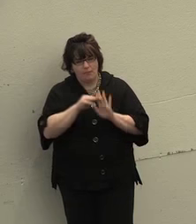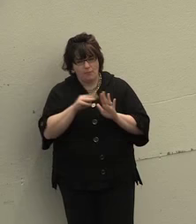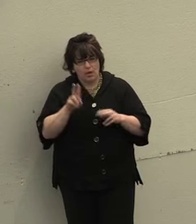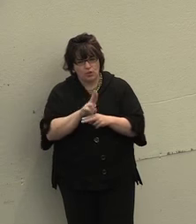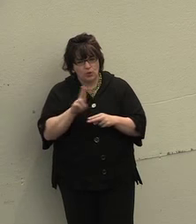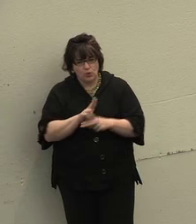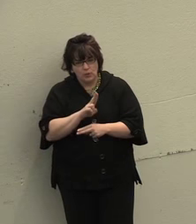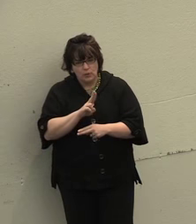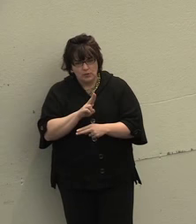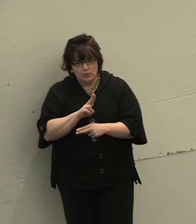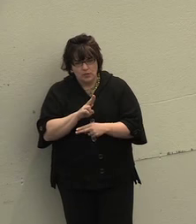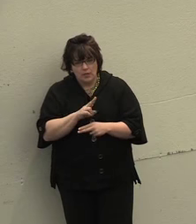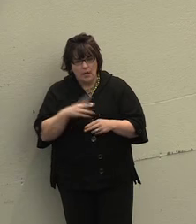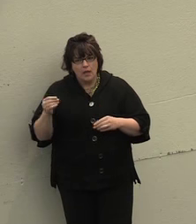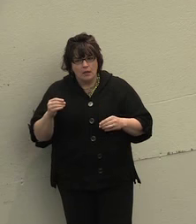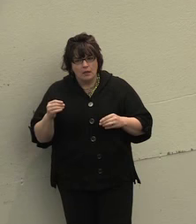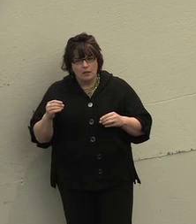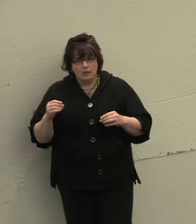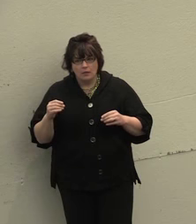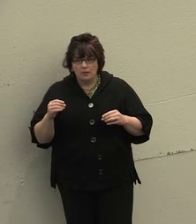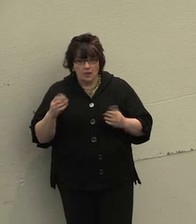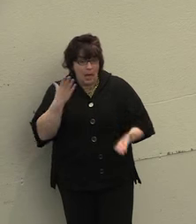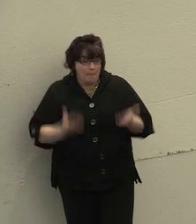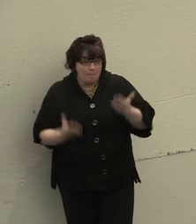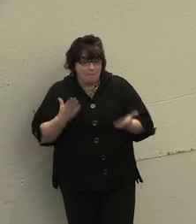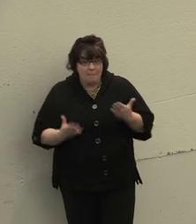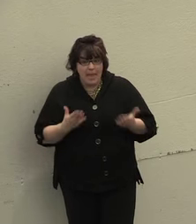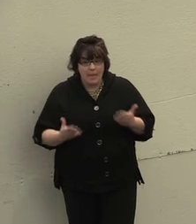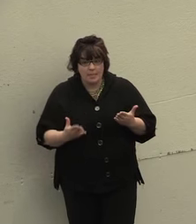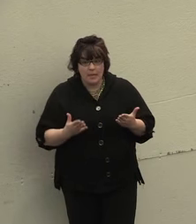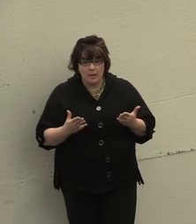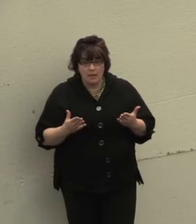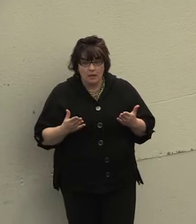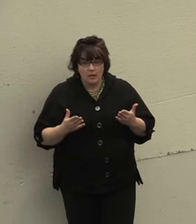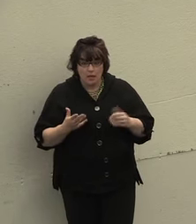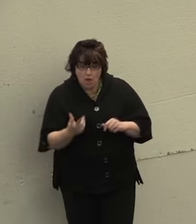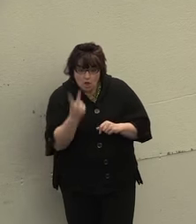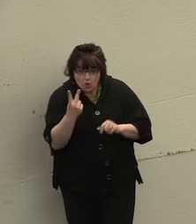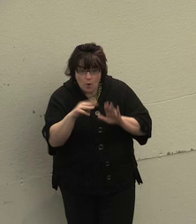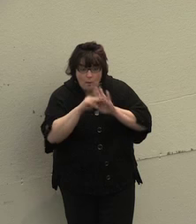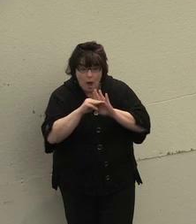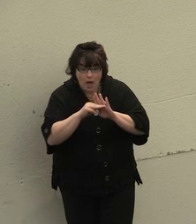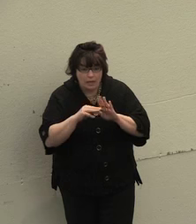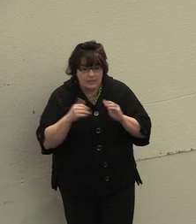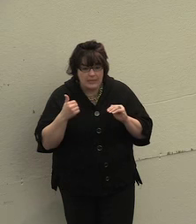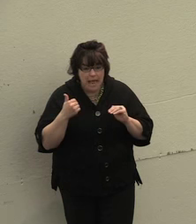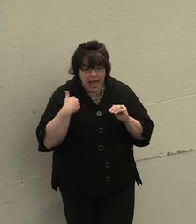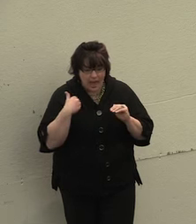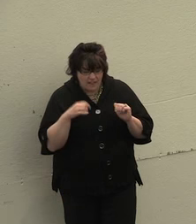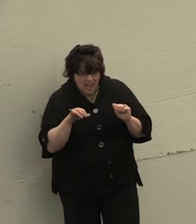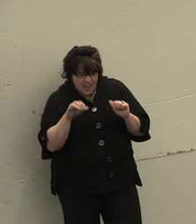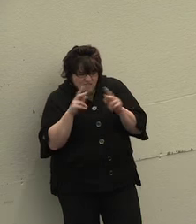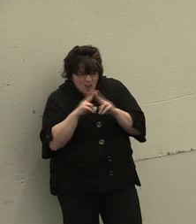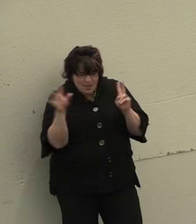And there may be coincidence that two model is quite slightly different. So how do you choose?